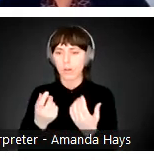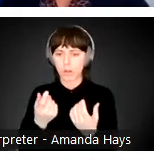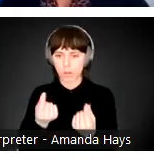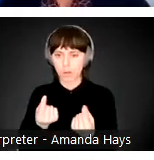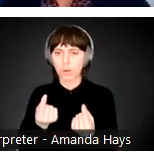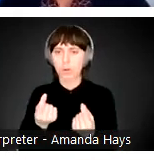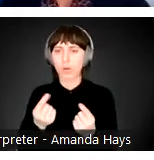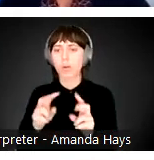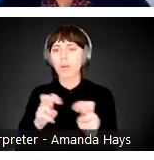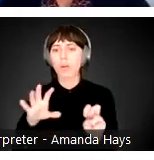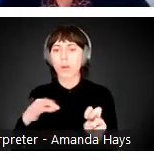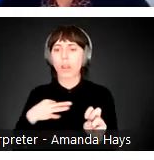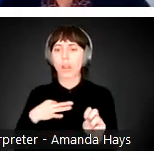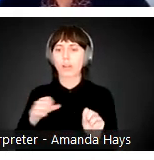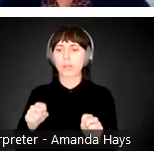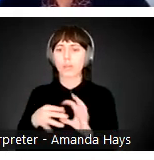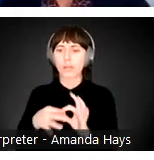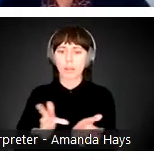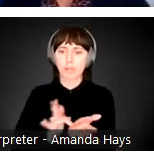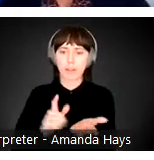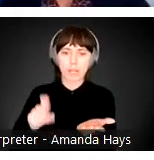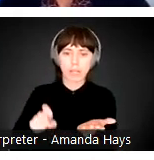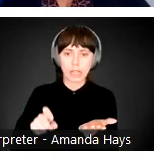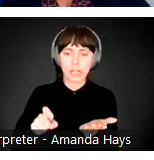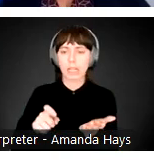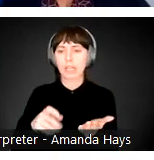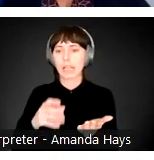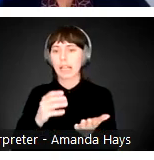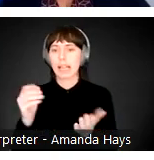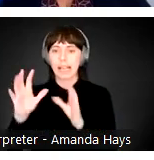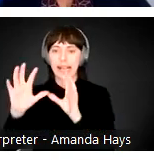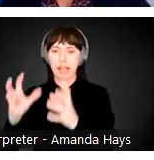in terms of medical need and categorical